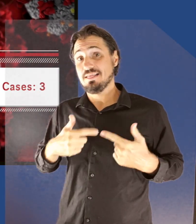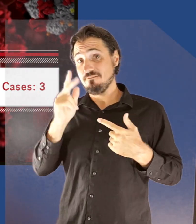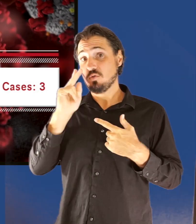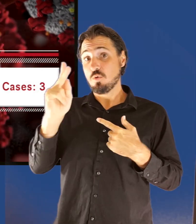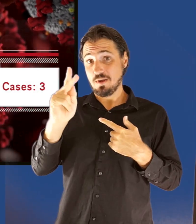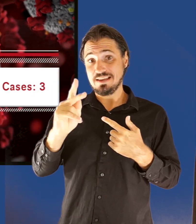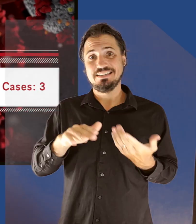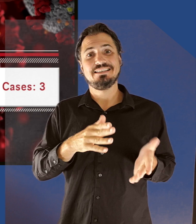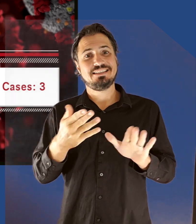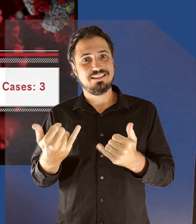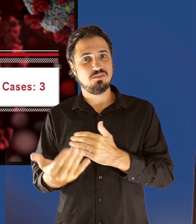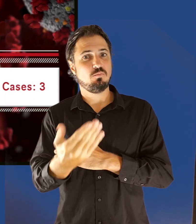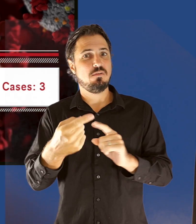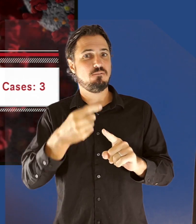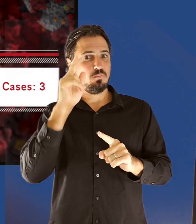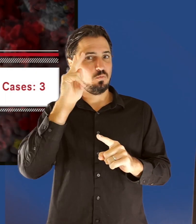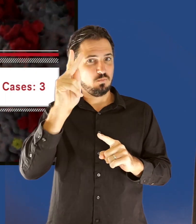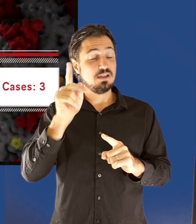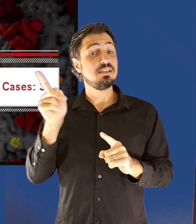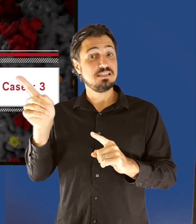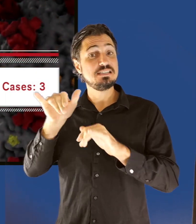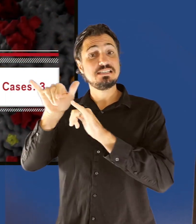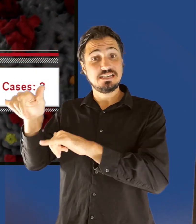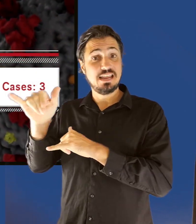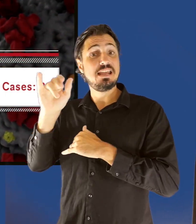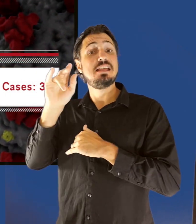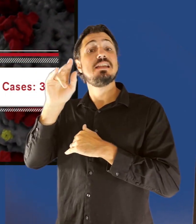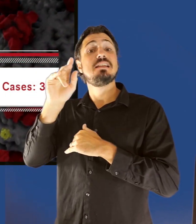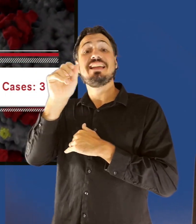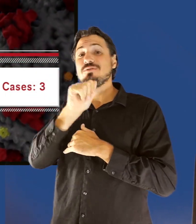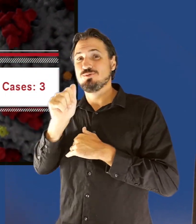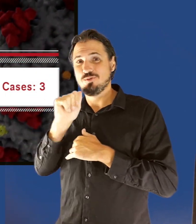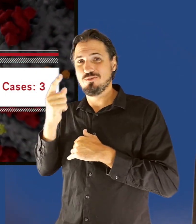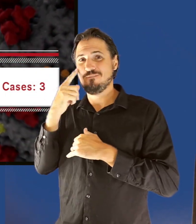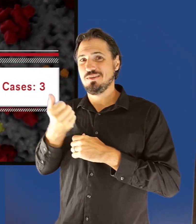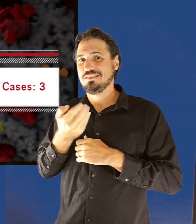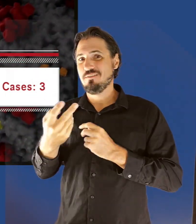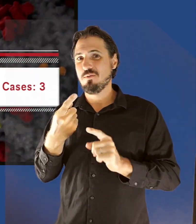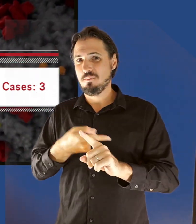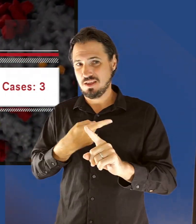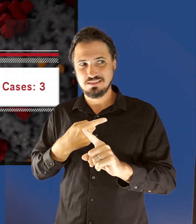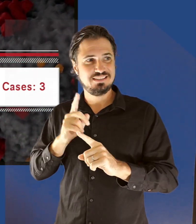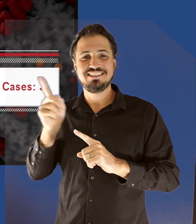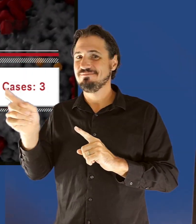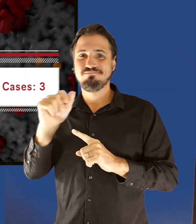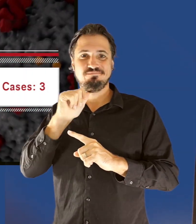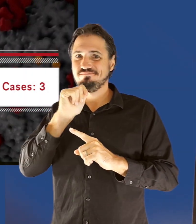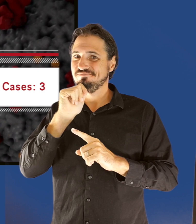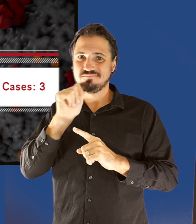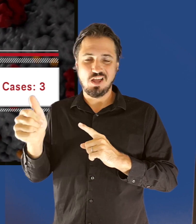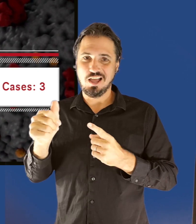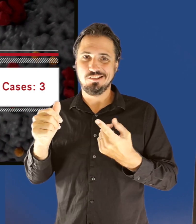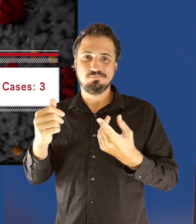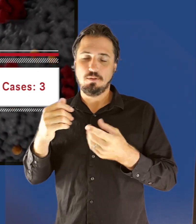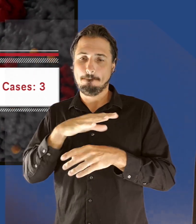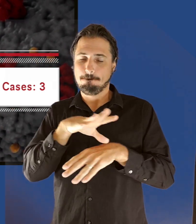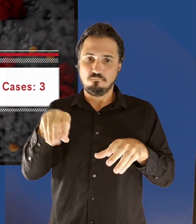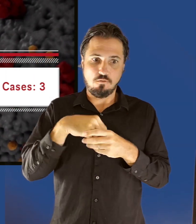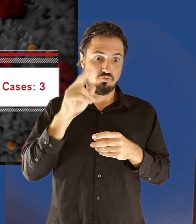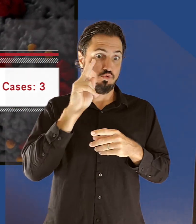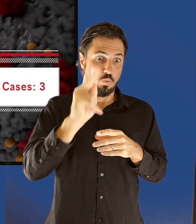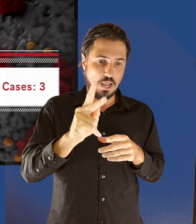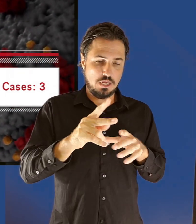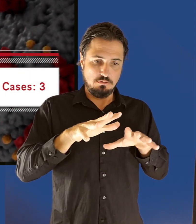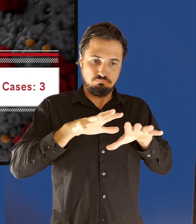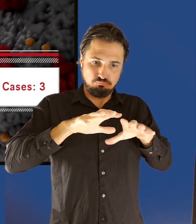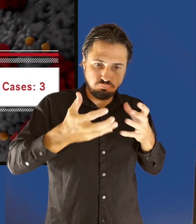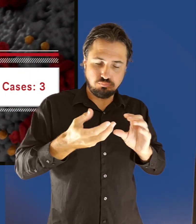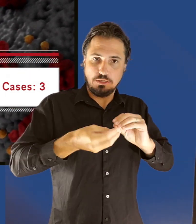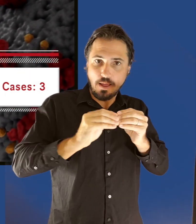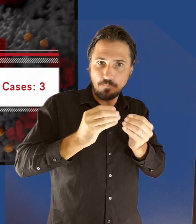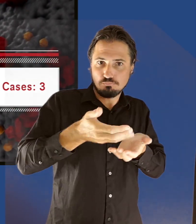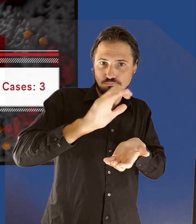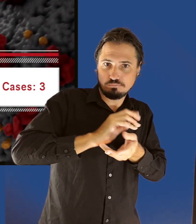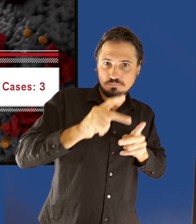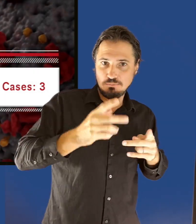He was in Arizona at the time, where he had been for several months, so he will not be counted as a Kaua‘i case, however, he and his ‘ohana are part of our close-knit community